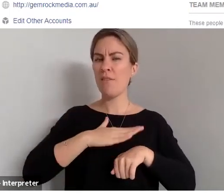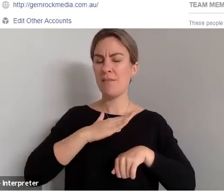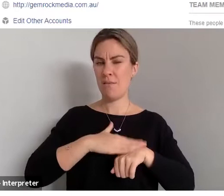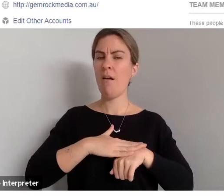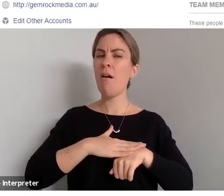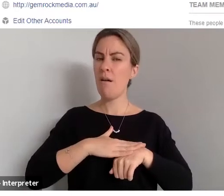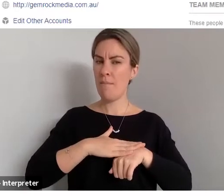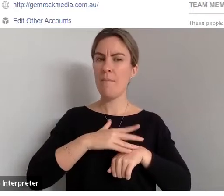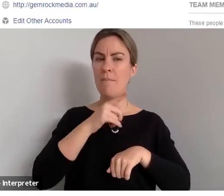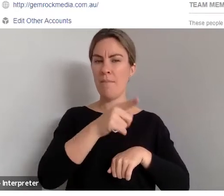your website.